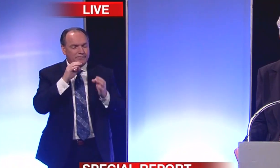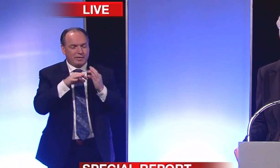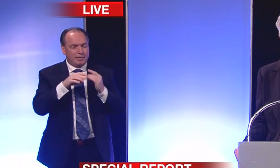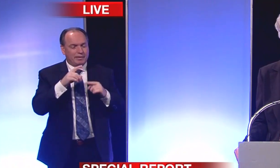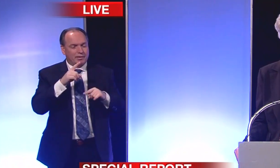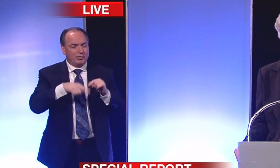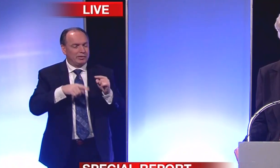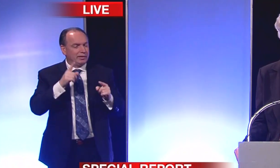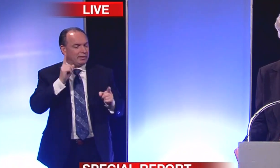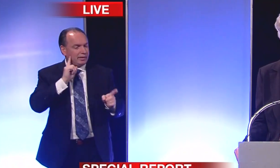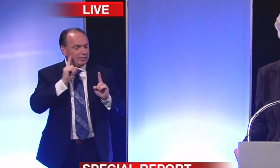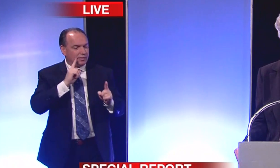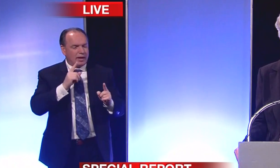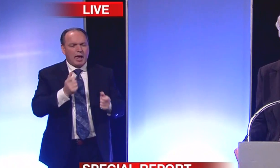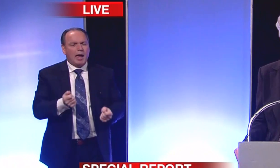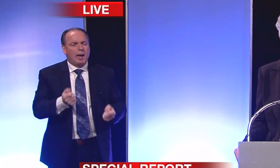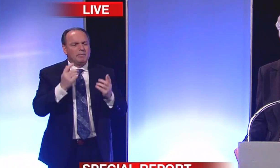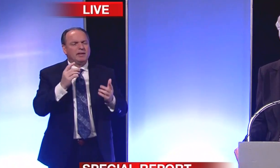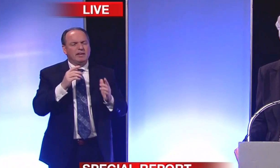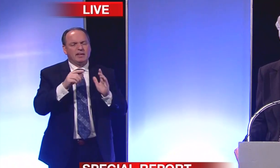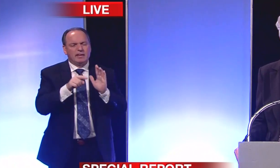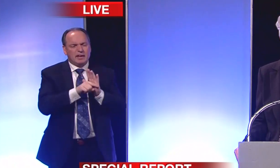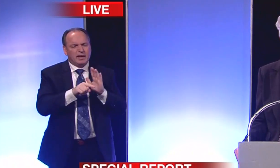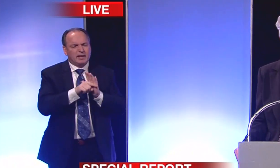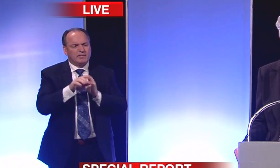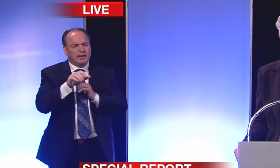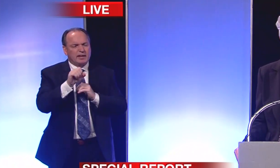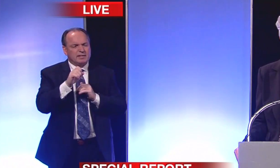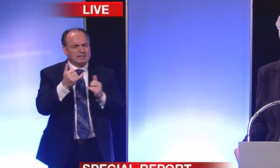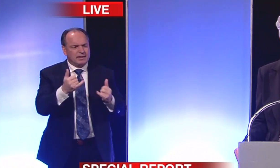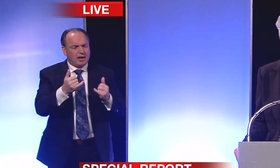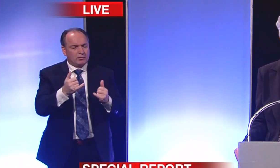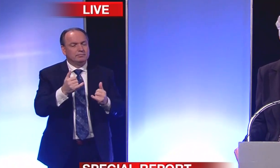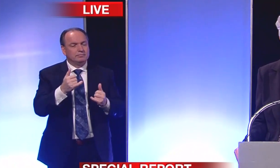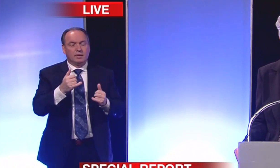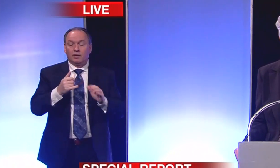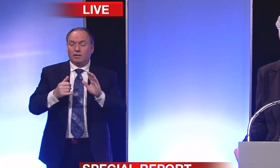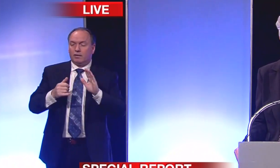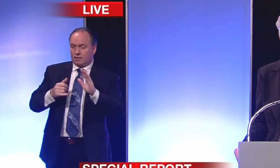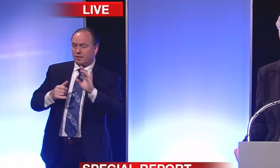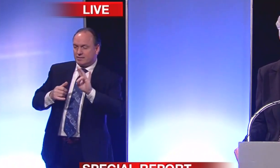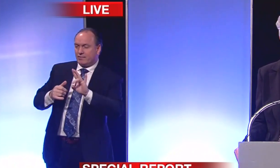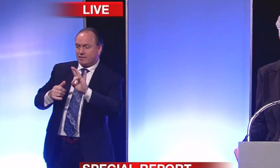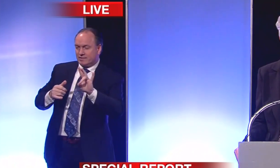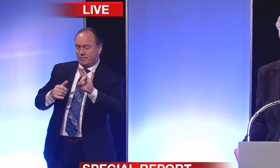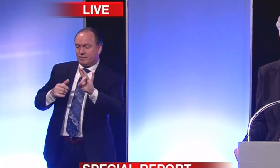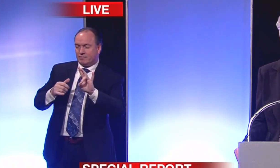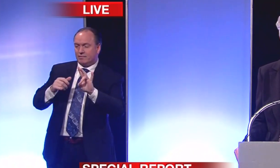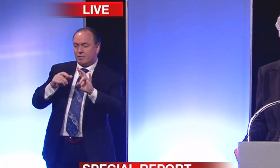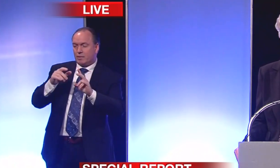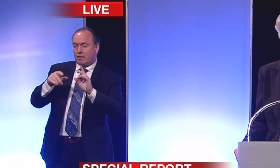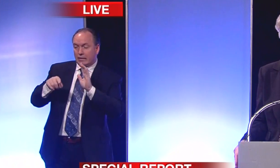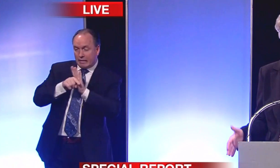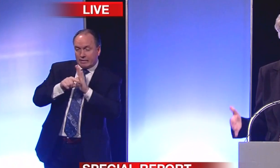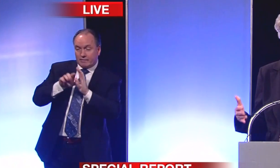QUESTION? BECAUSE OF THE FEEDBACK I DID NOT GET TO HEAR, HOW MANY